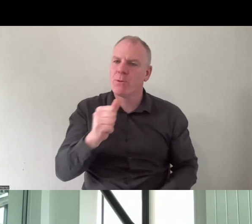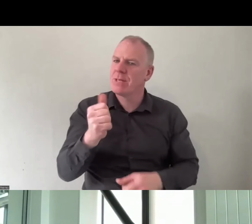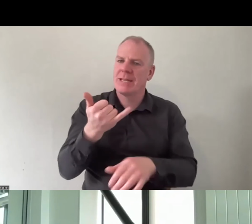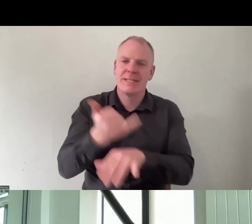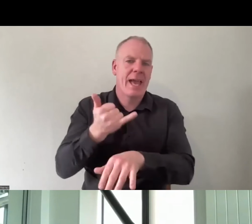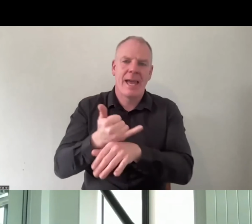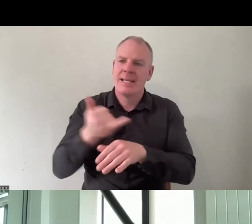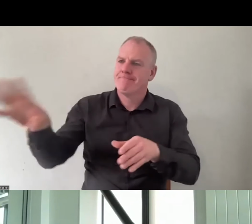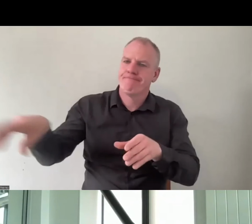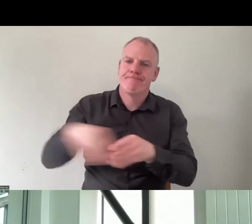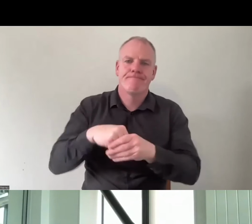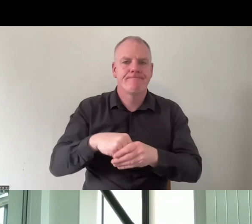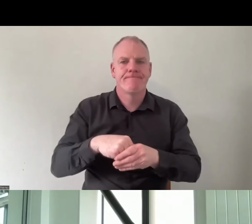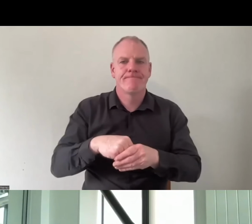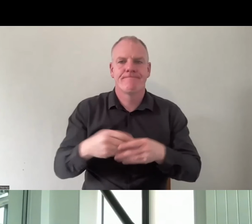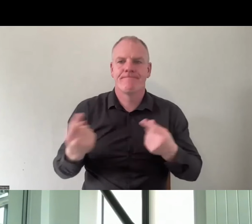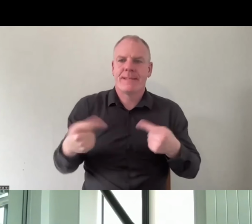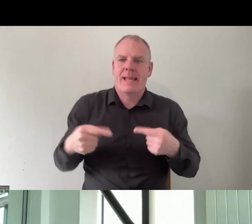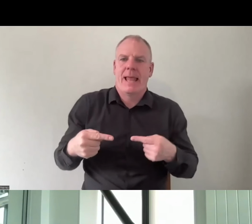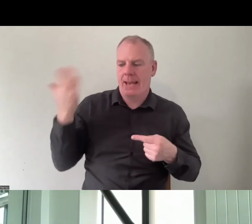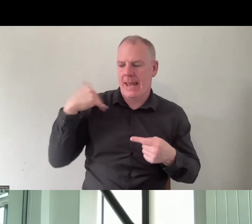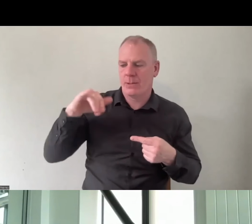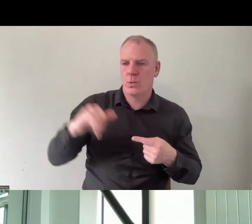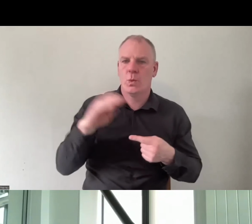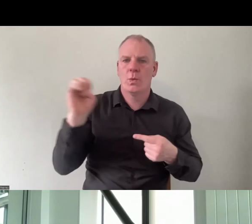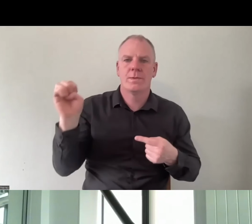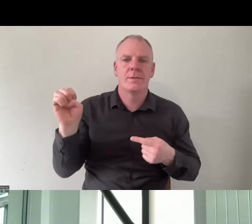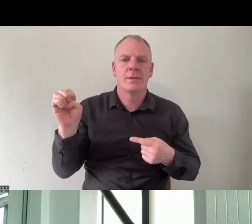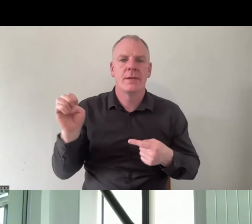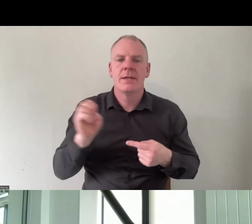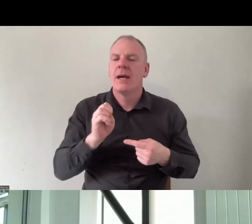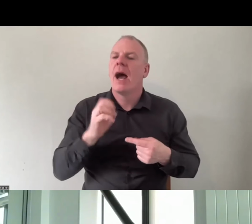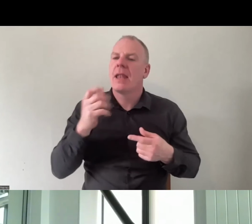The deadline was last June and there is infringement proceedings on the way.